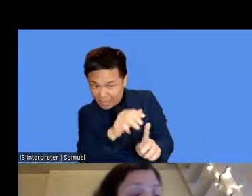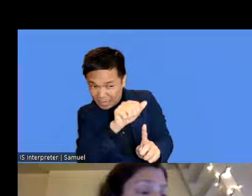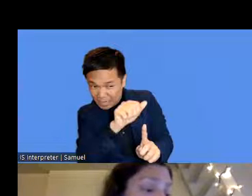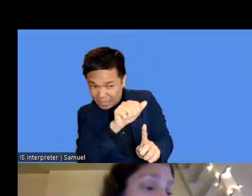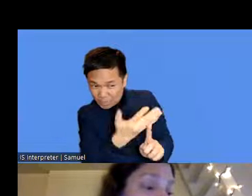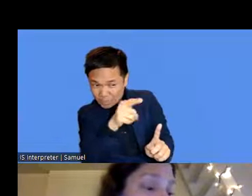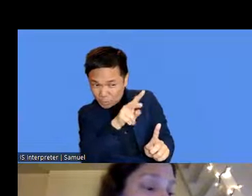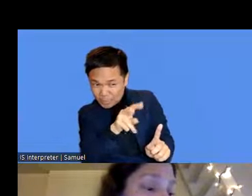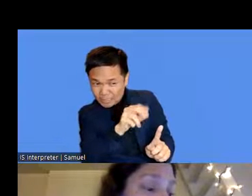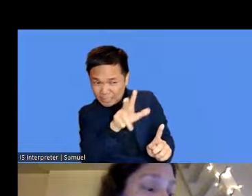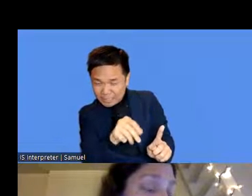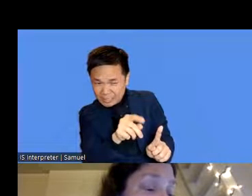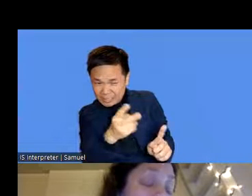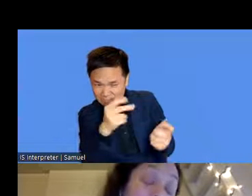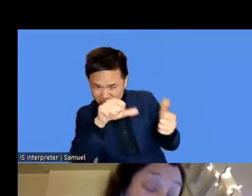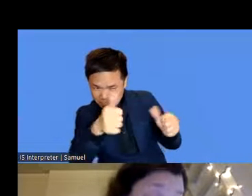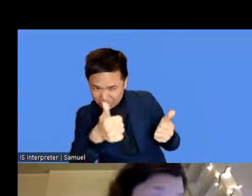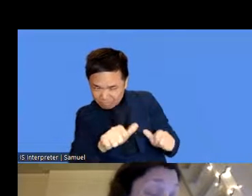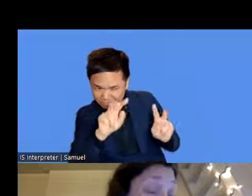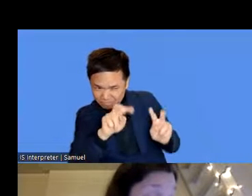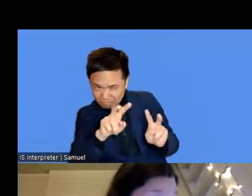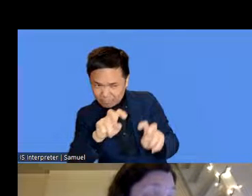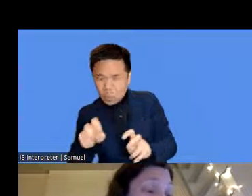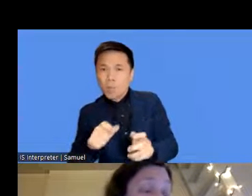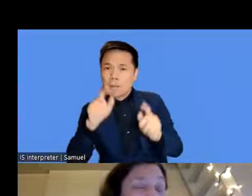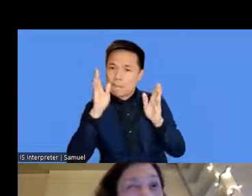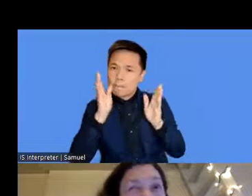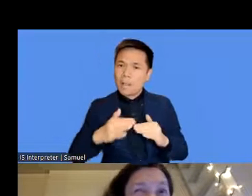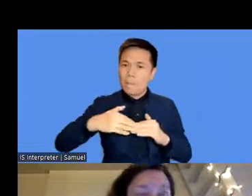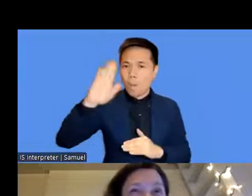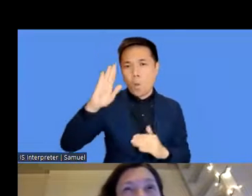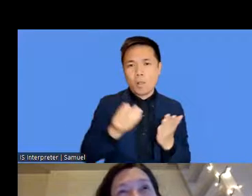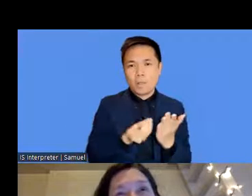And this has been a very positive thing, I would say, I have really noticed the change